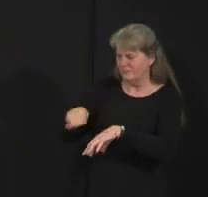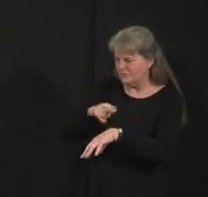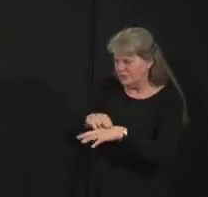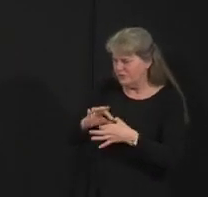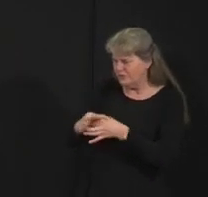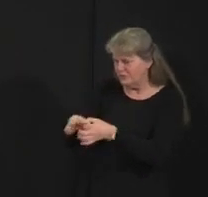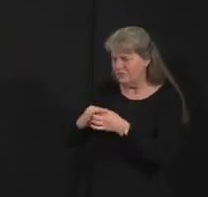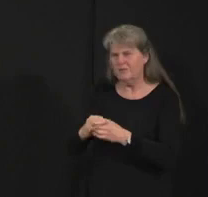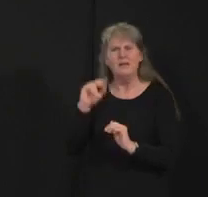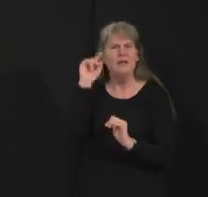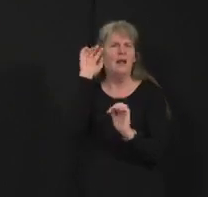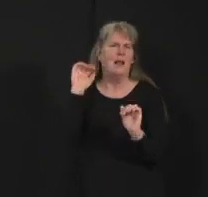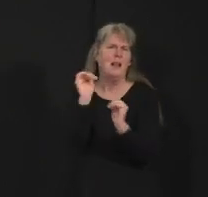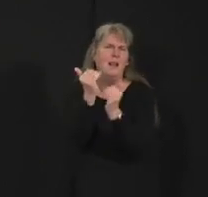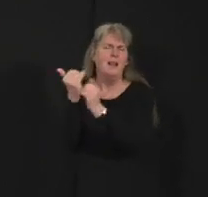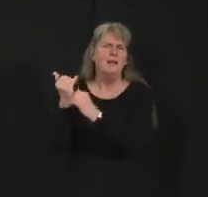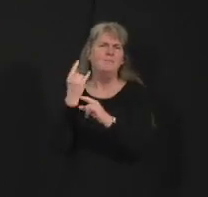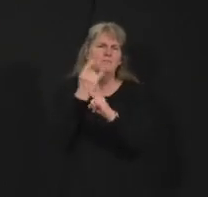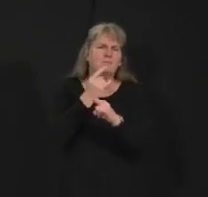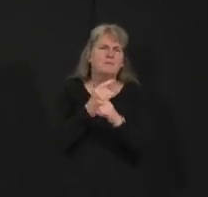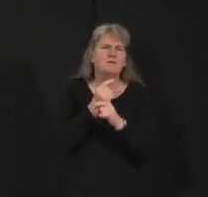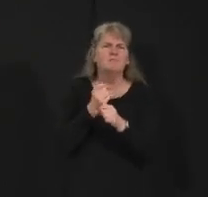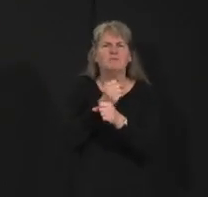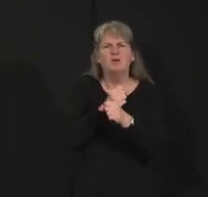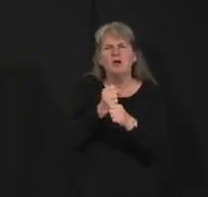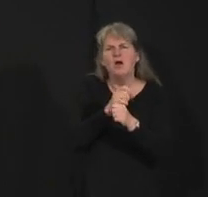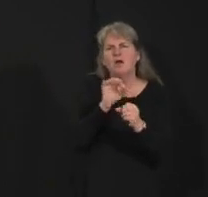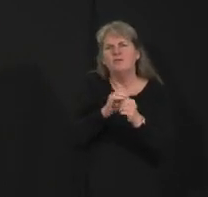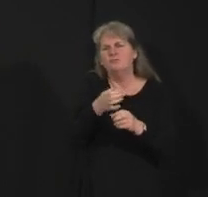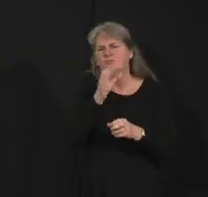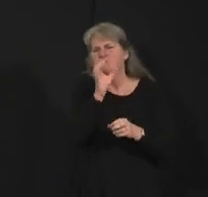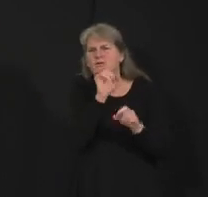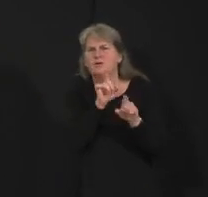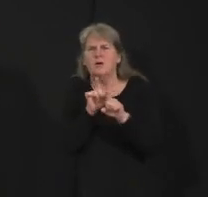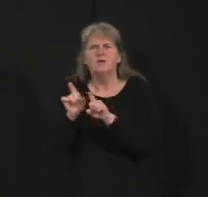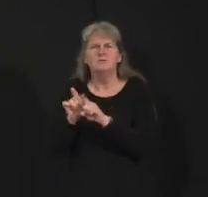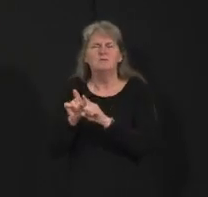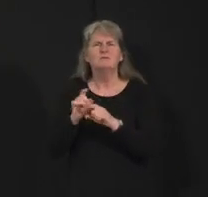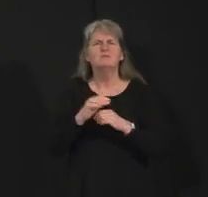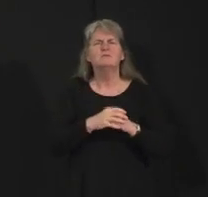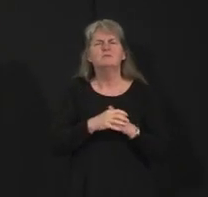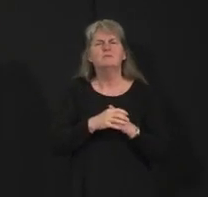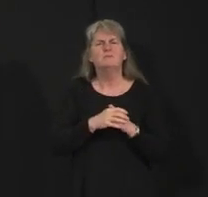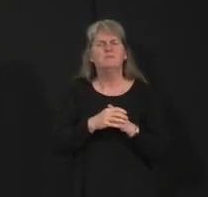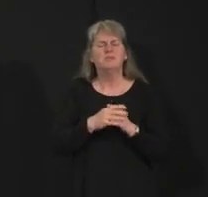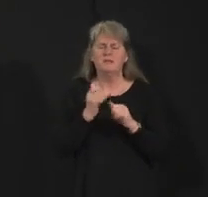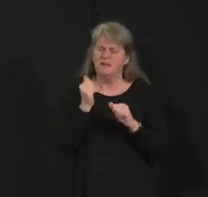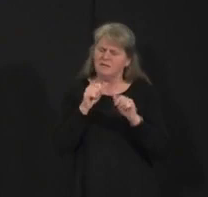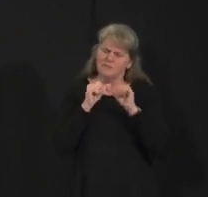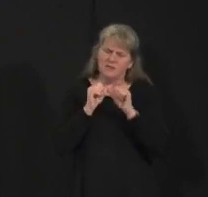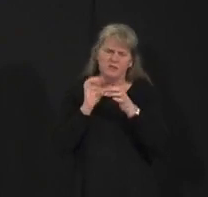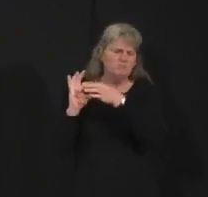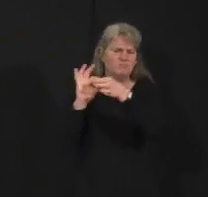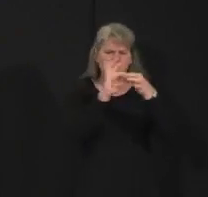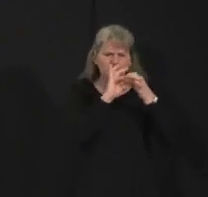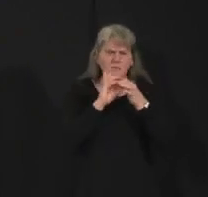monitor our caffeine, alcohol, and drug intake. Appreciating nature, staying connected with our families and